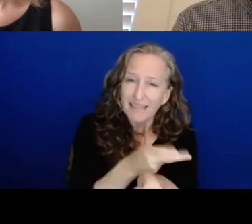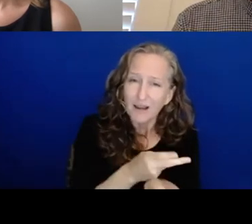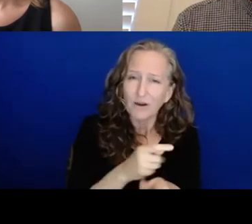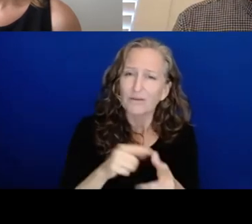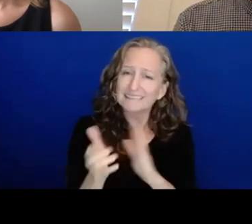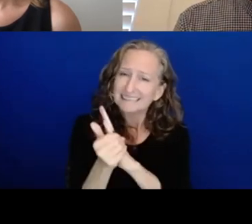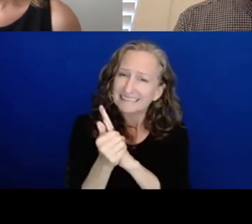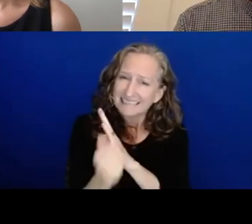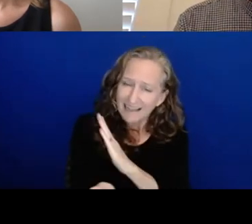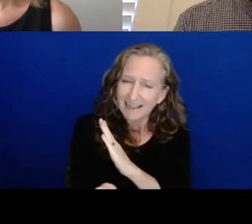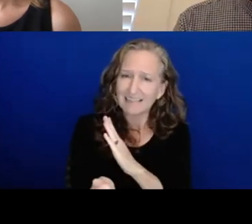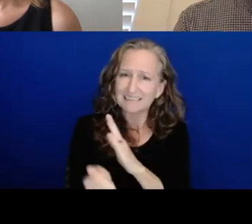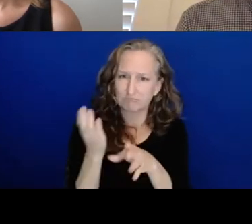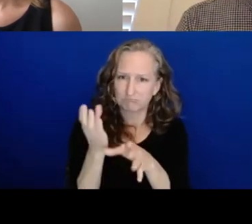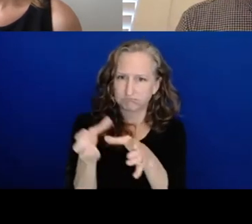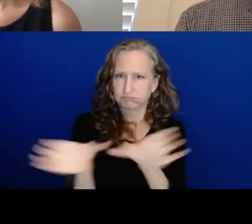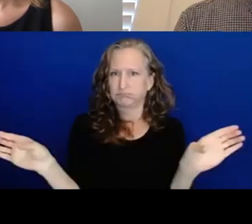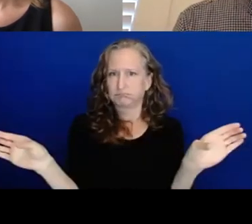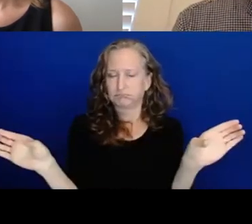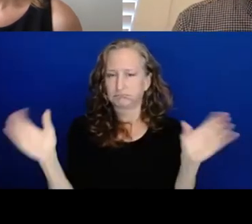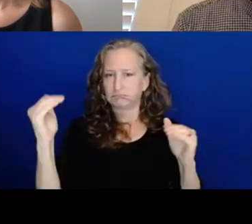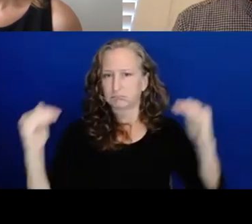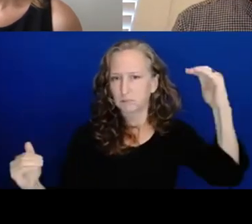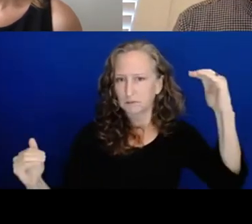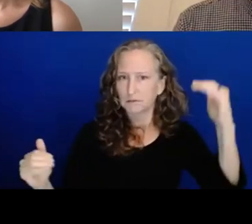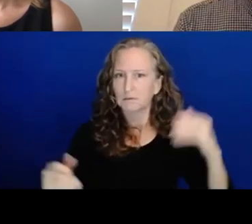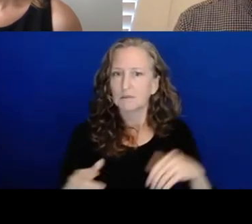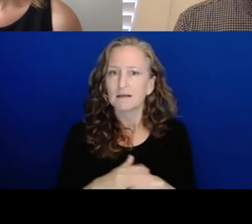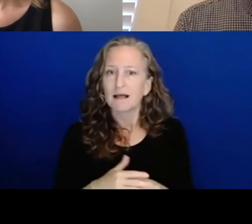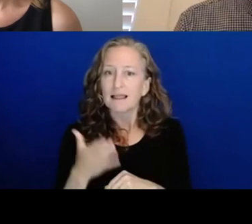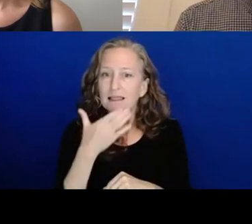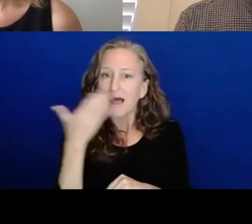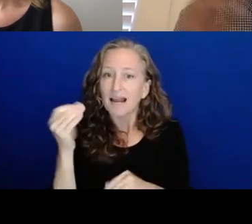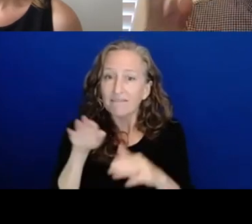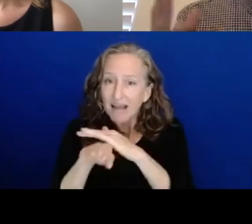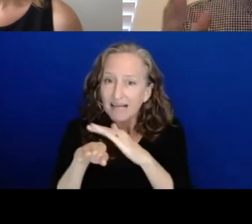force has been divided. Lack of access to financial services that we've seen as a result